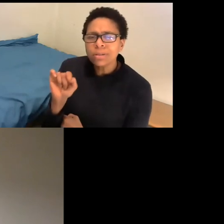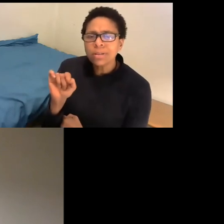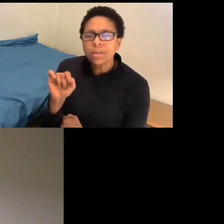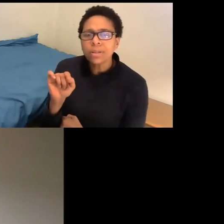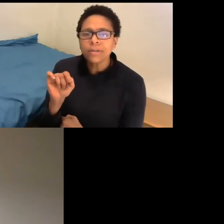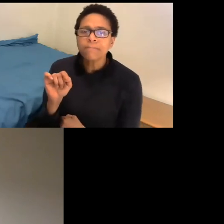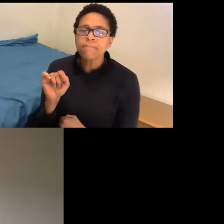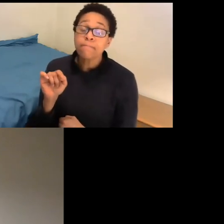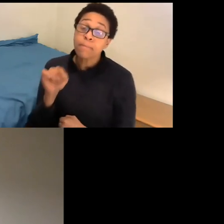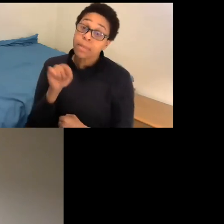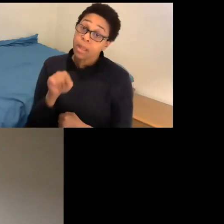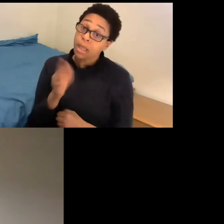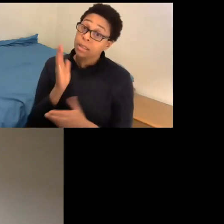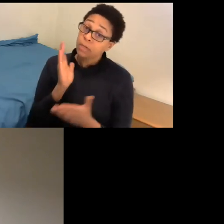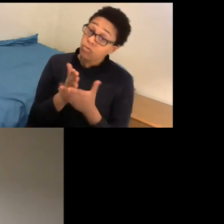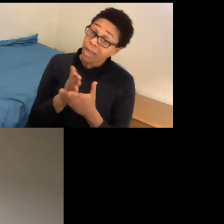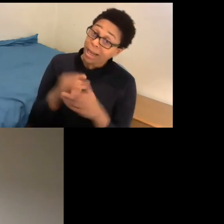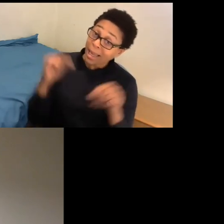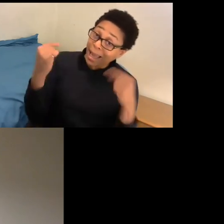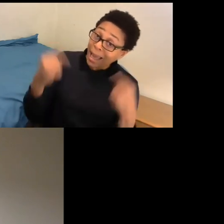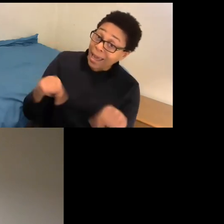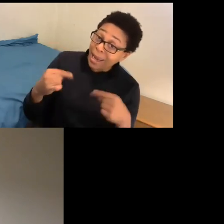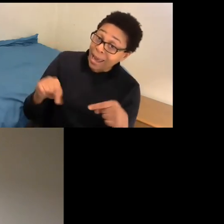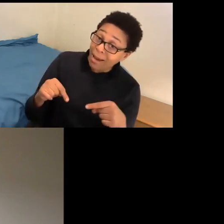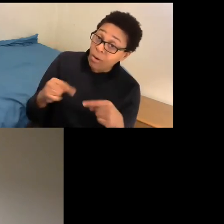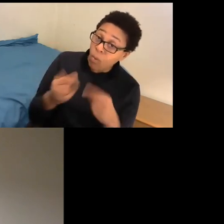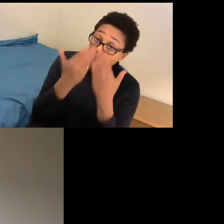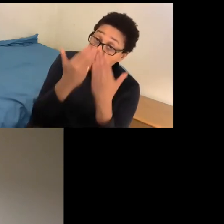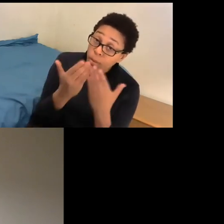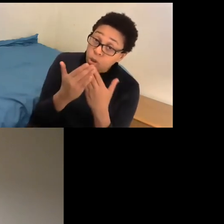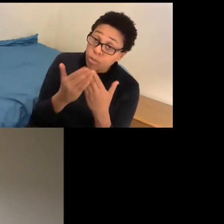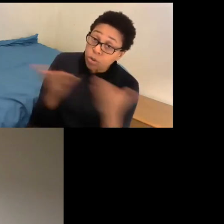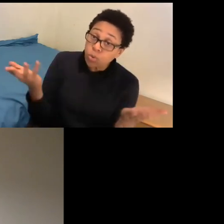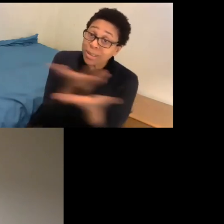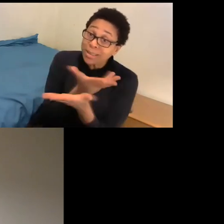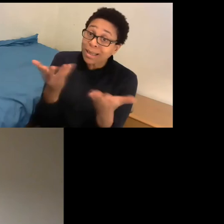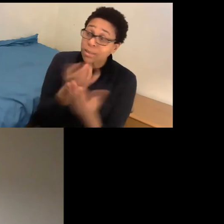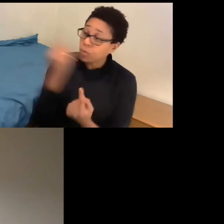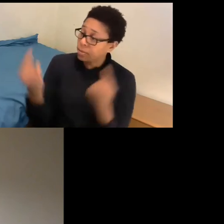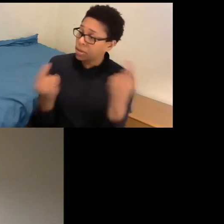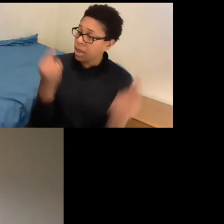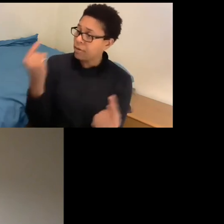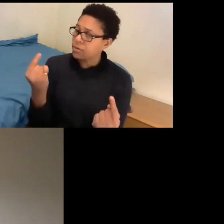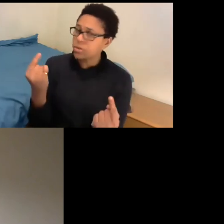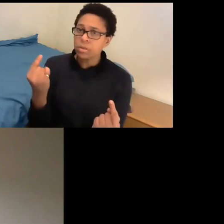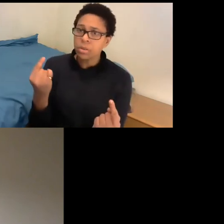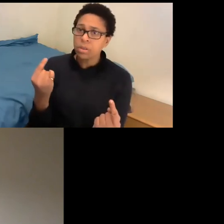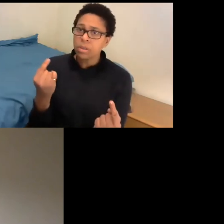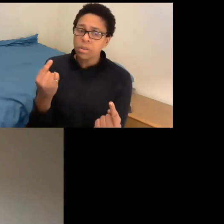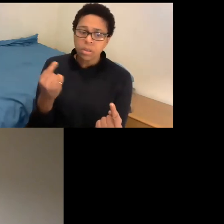it really allowing Muslims to have an open discussion amongst themselves about people who are leaving the religion? Or is it